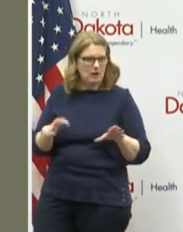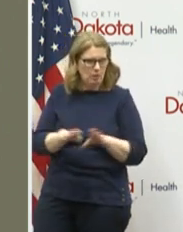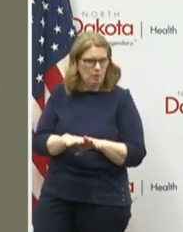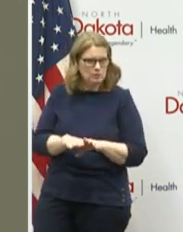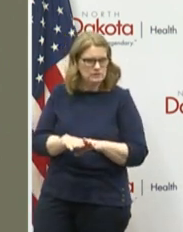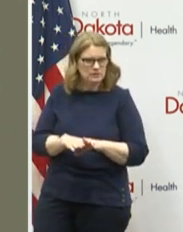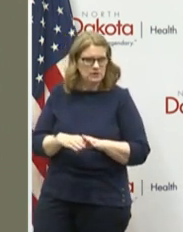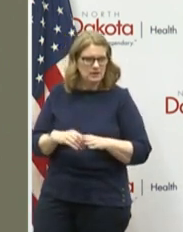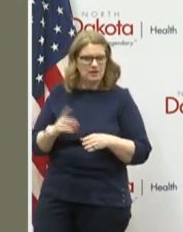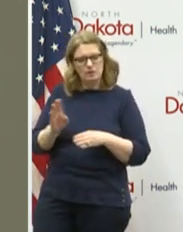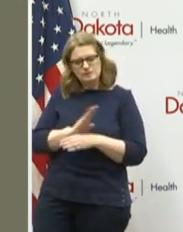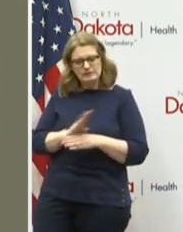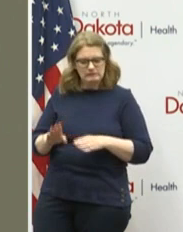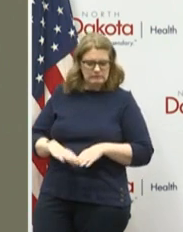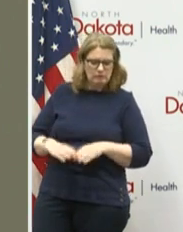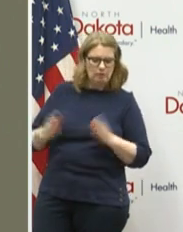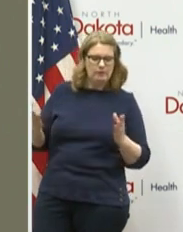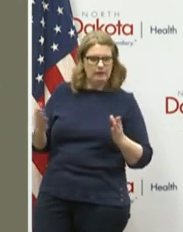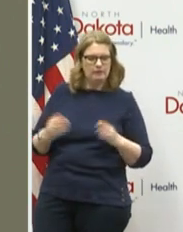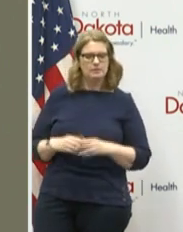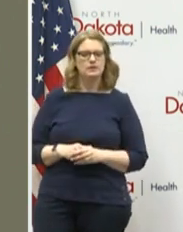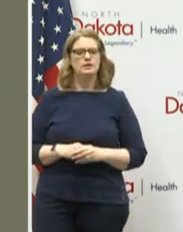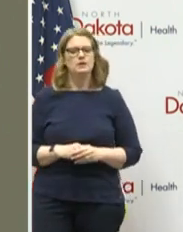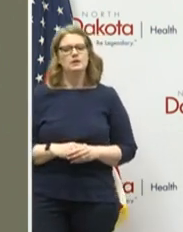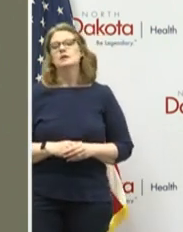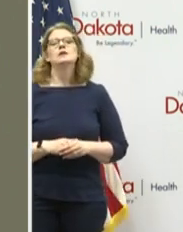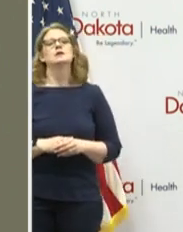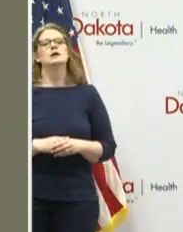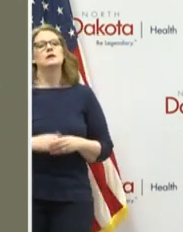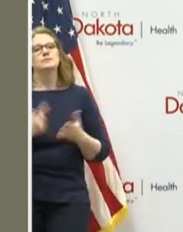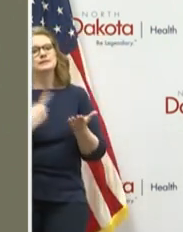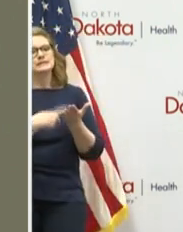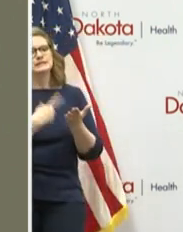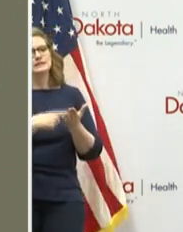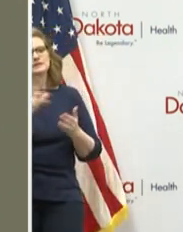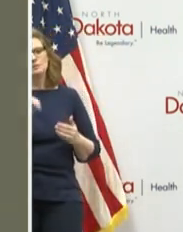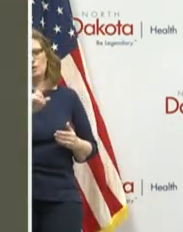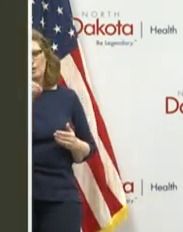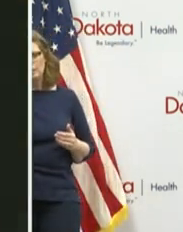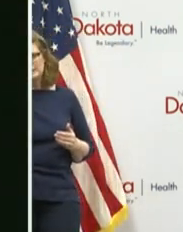REOPEN ON MAY 1st, THOSE PORTIONS OF THE ECONOMY THAT HAD